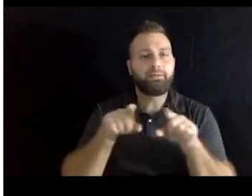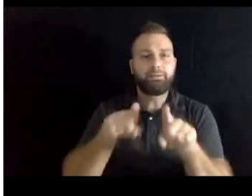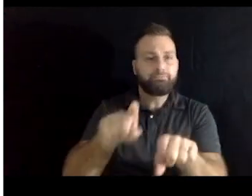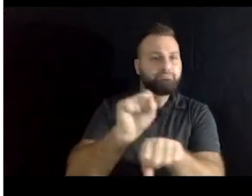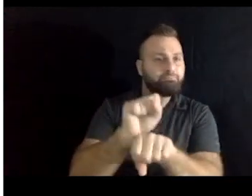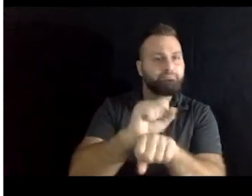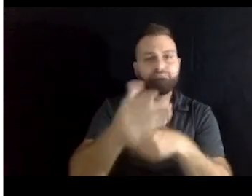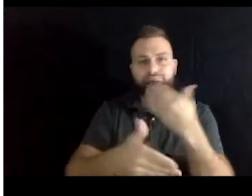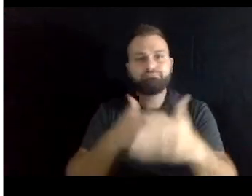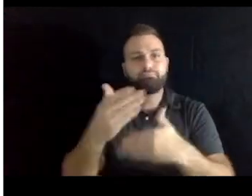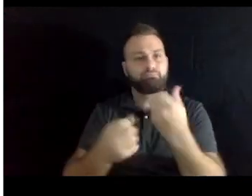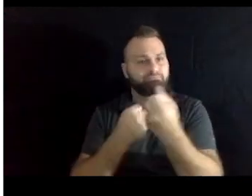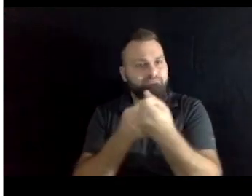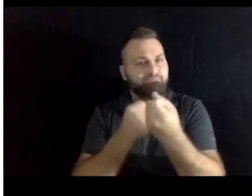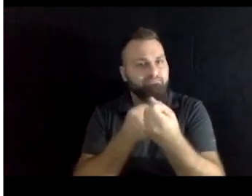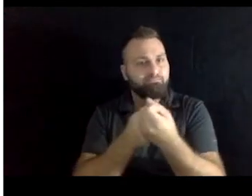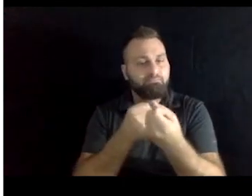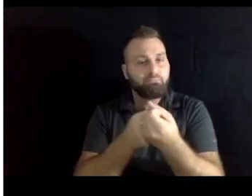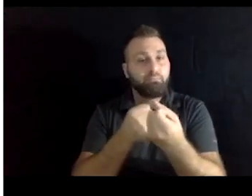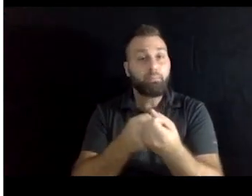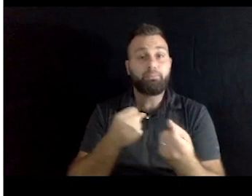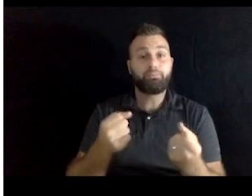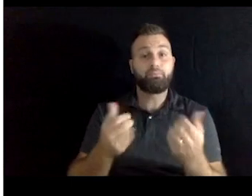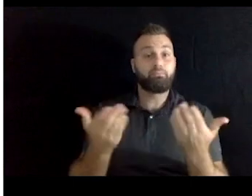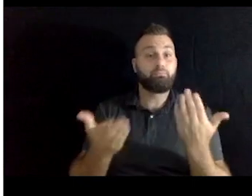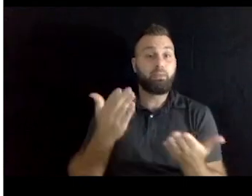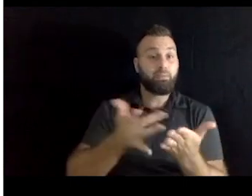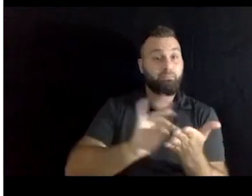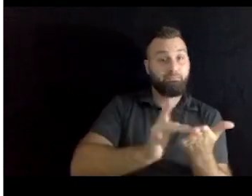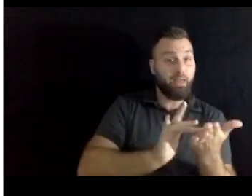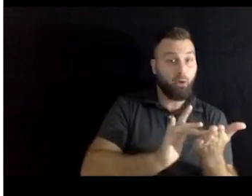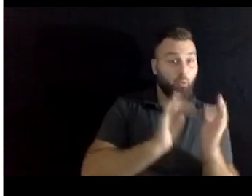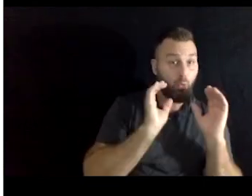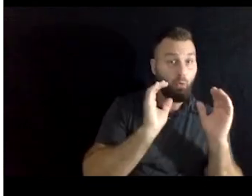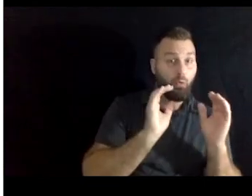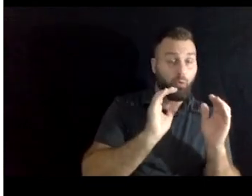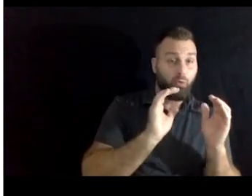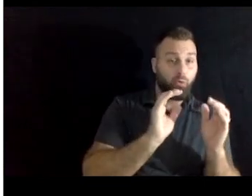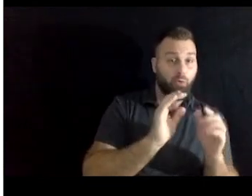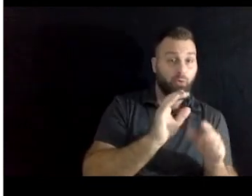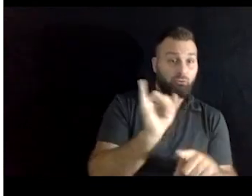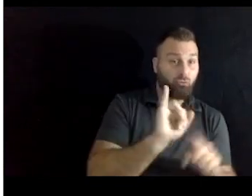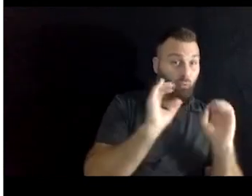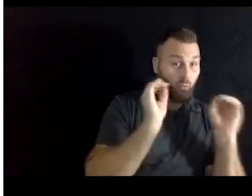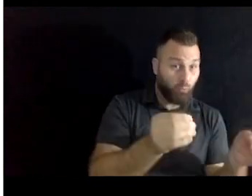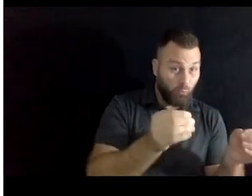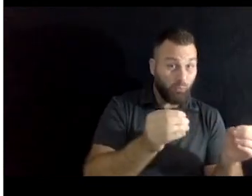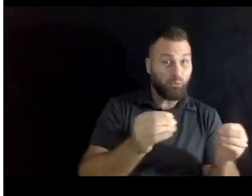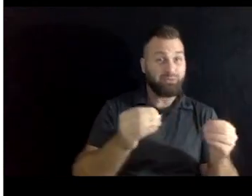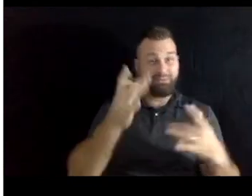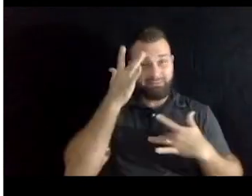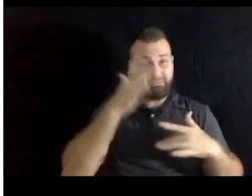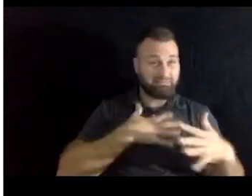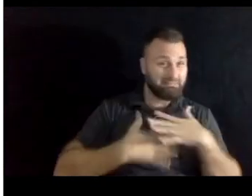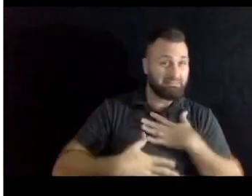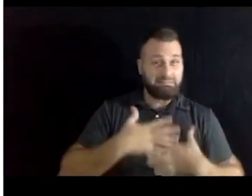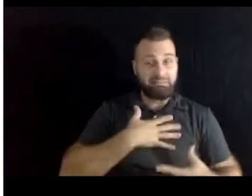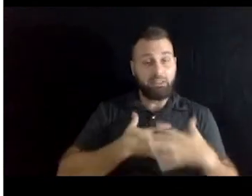You could those of unmet medical needs. Maybe medical treatment will help them overcome some barriers to employment, adaptive equipment,